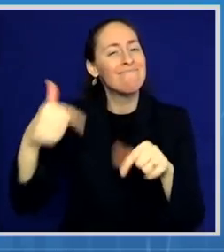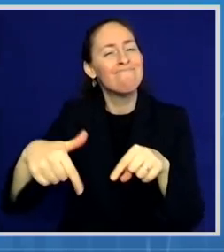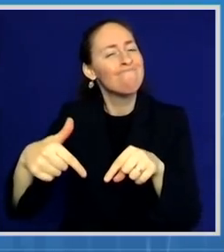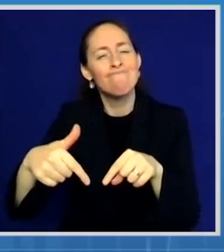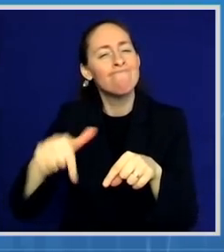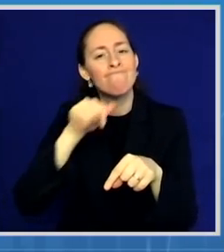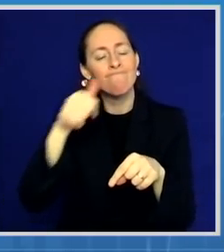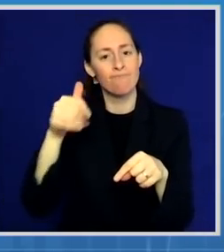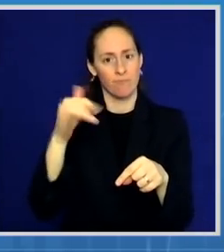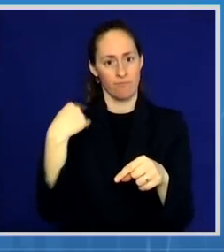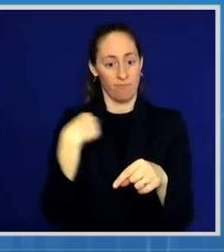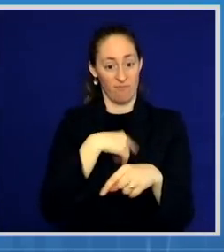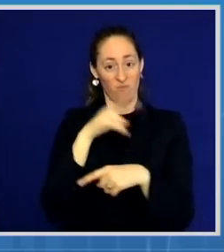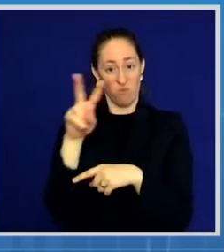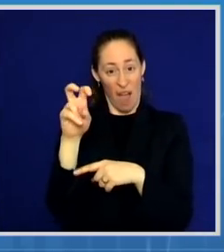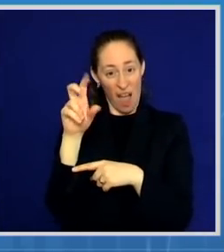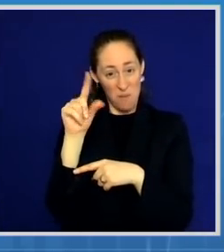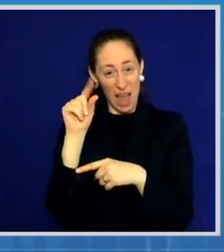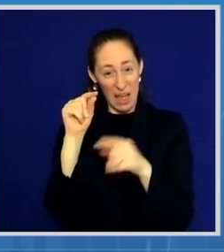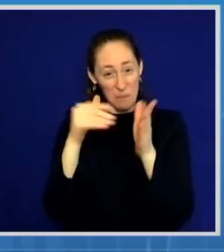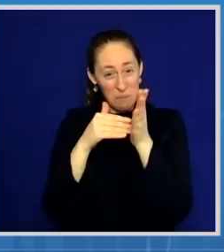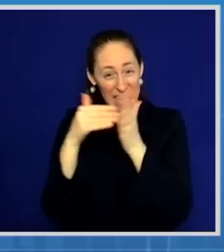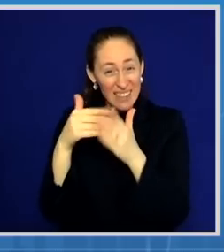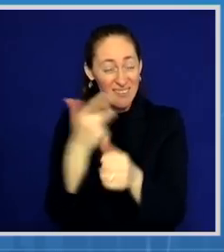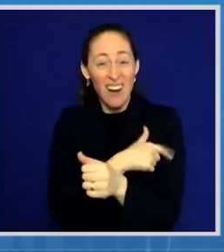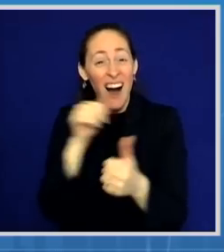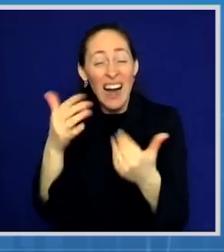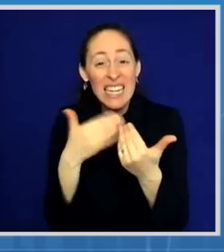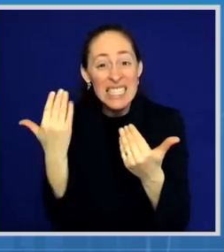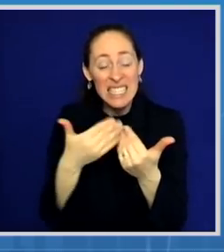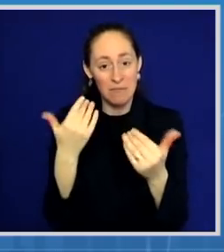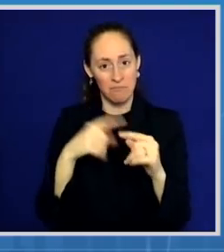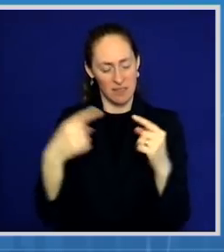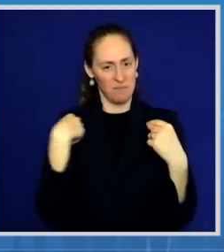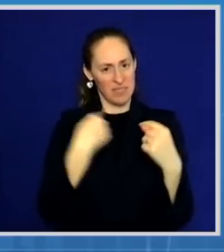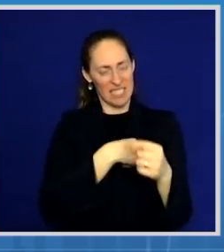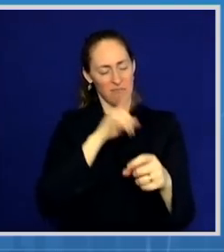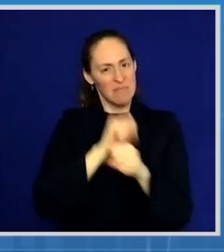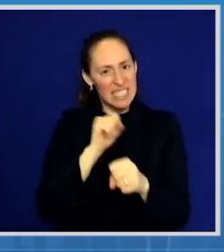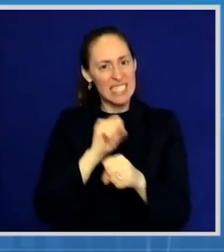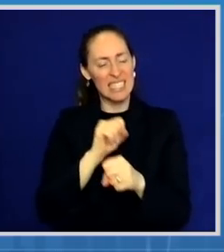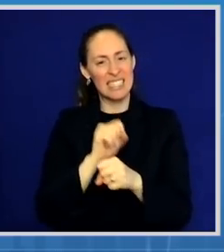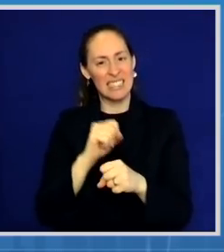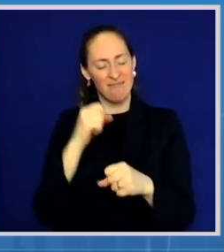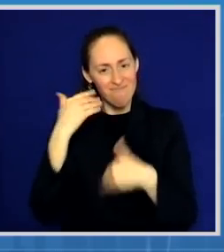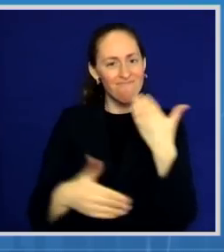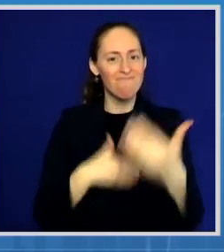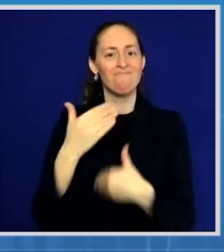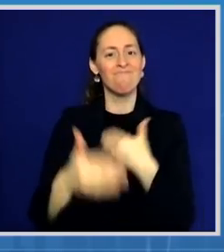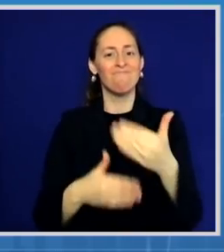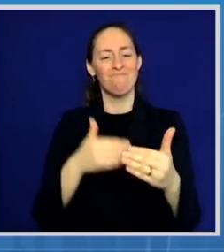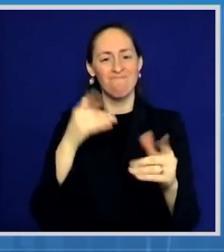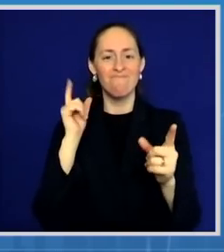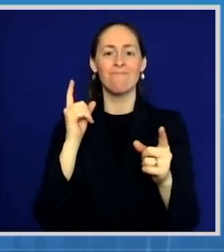in the first hundred days. And I think it's why the infrastructure that we've built, having enough, supply enough places